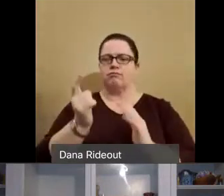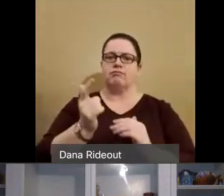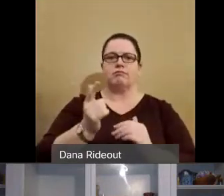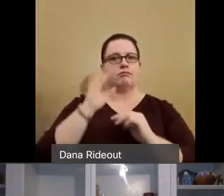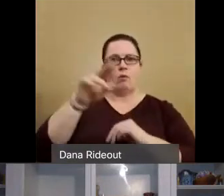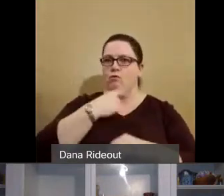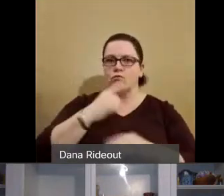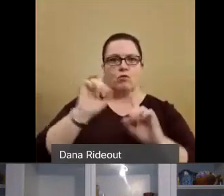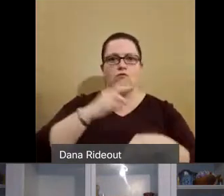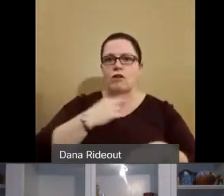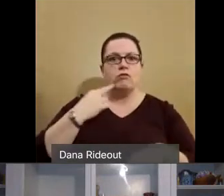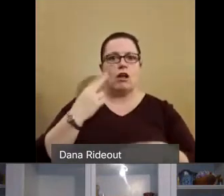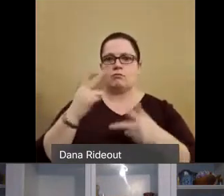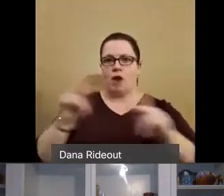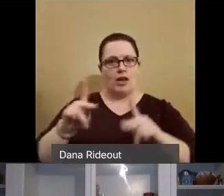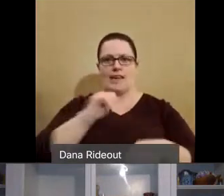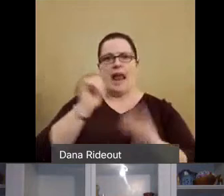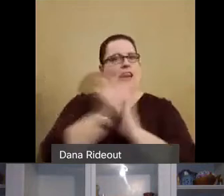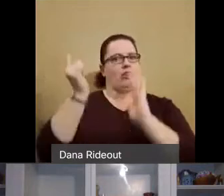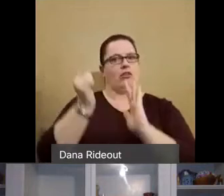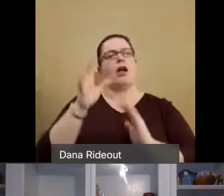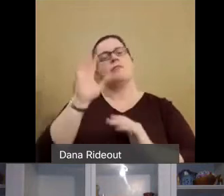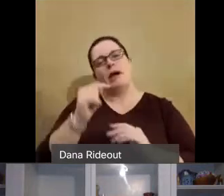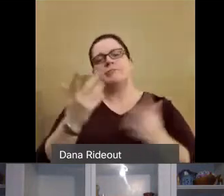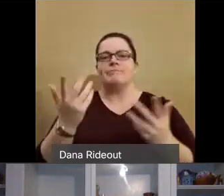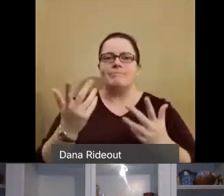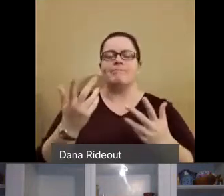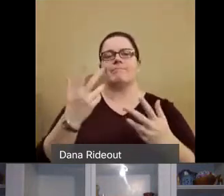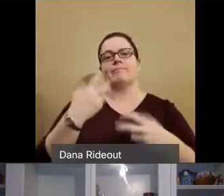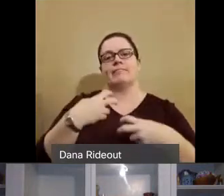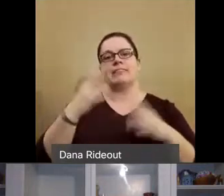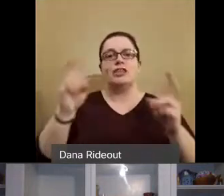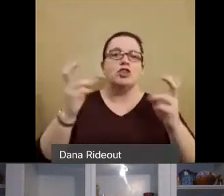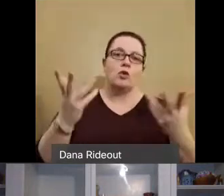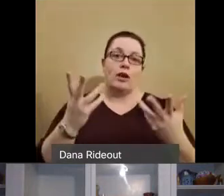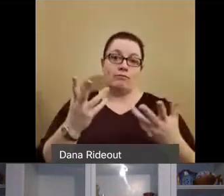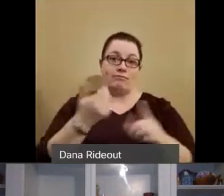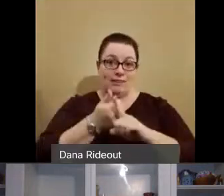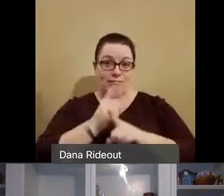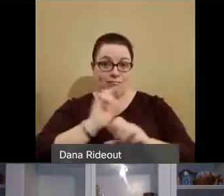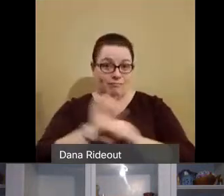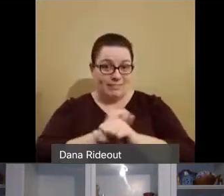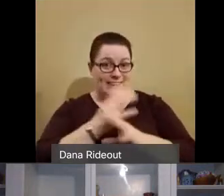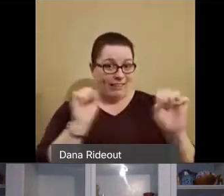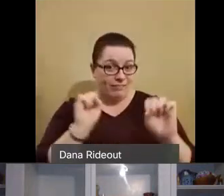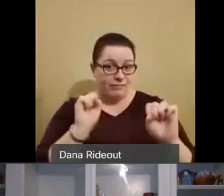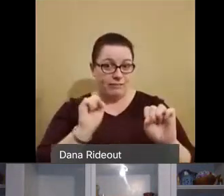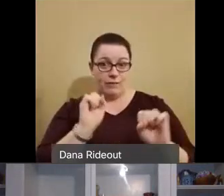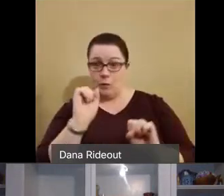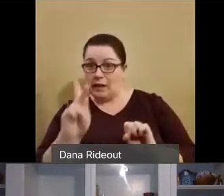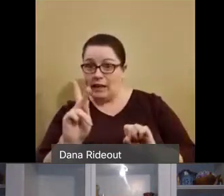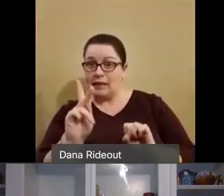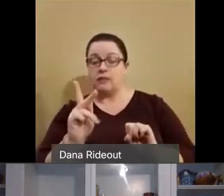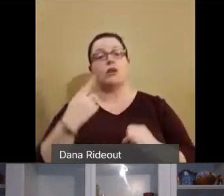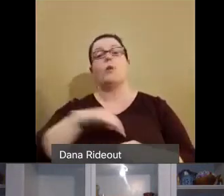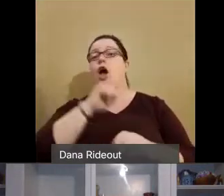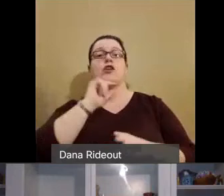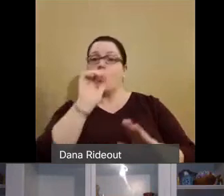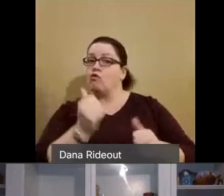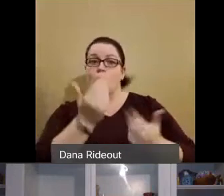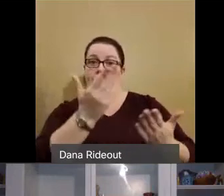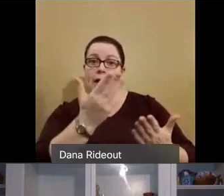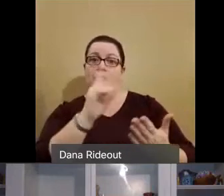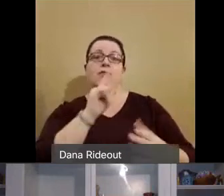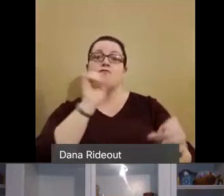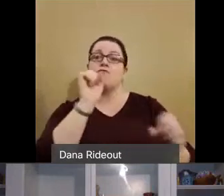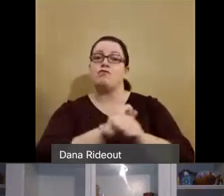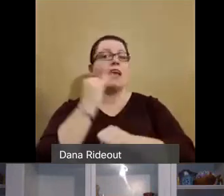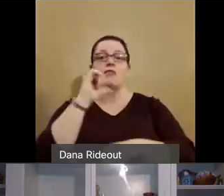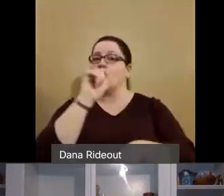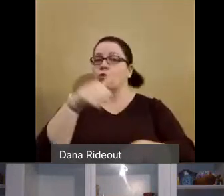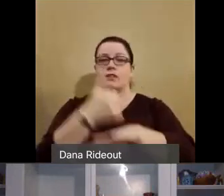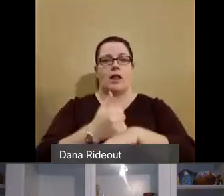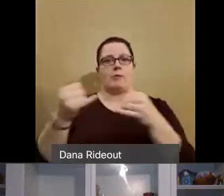The tacit implication there is that it's safe and okay. Rather than just we don't recommend it, but if there's no hard barrier in there, then it becomes an argument around. How do we.